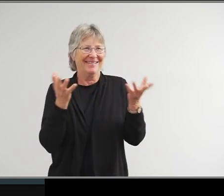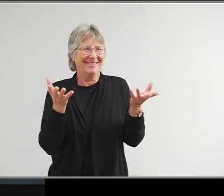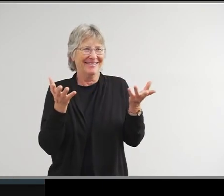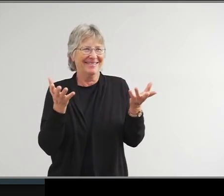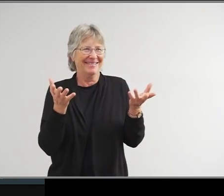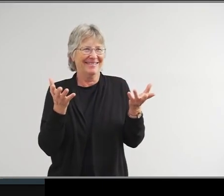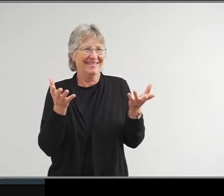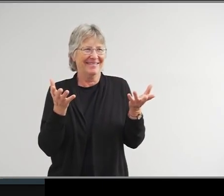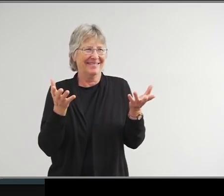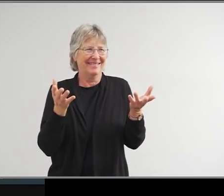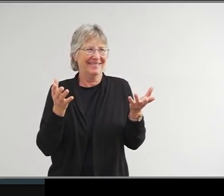So moved.